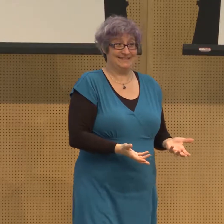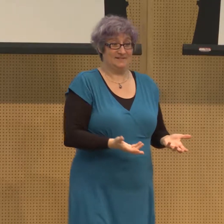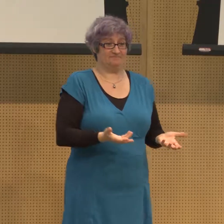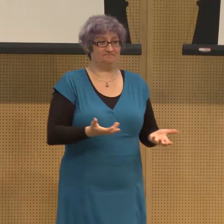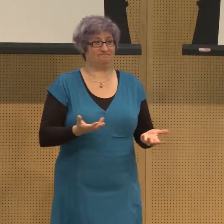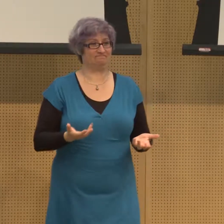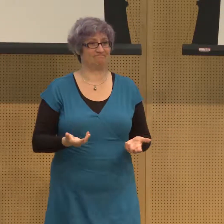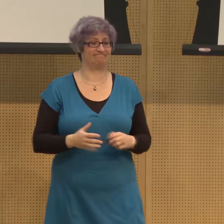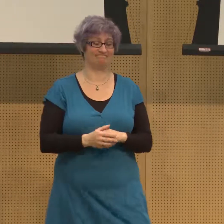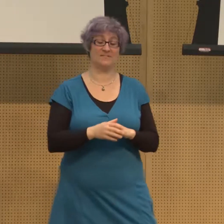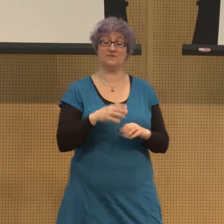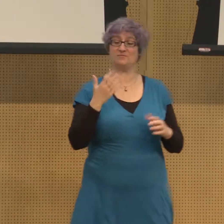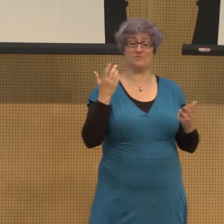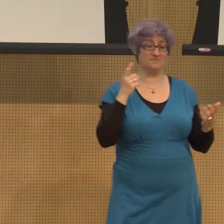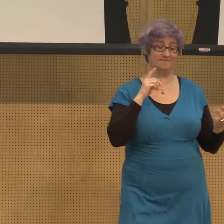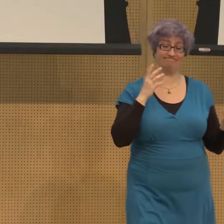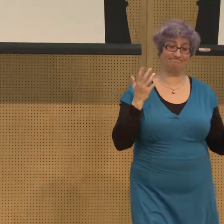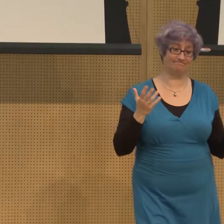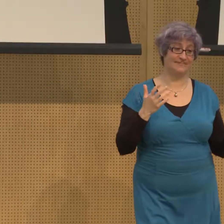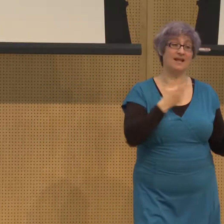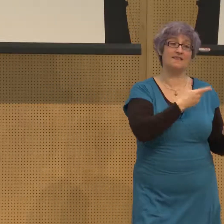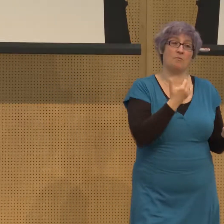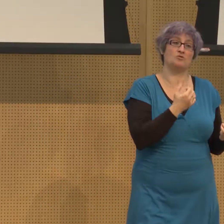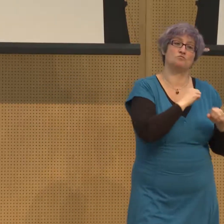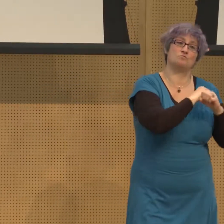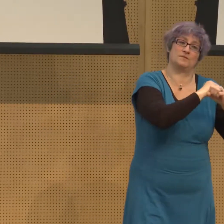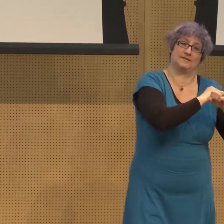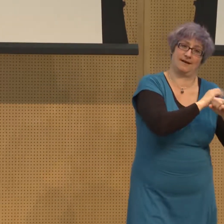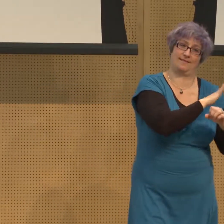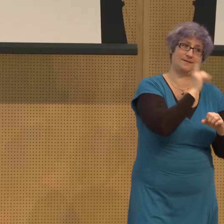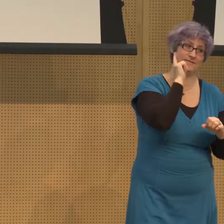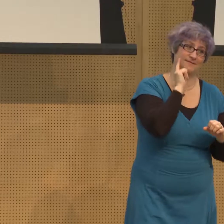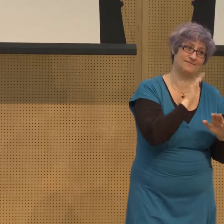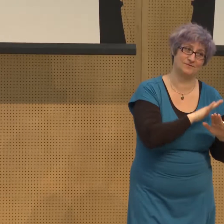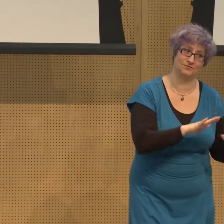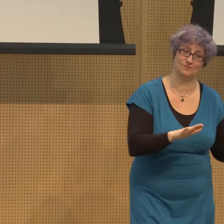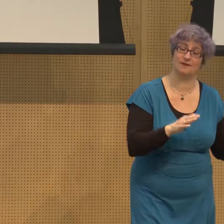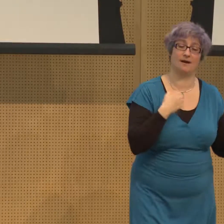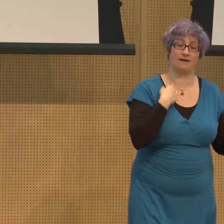and that's what their family needs. So it's very difficult. It's a hard balance.